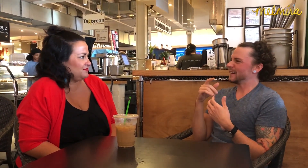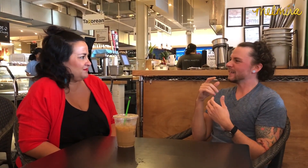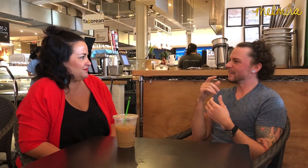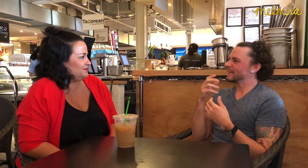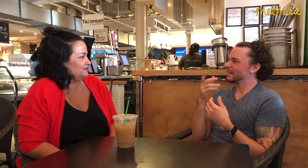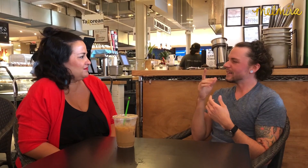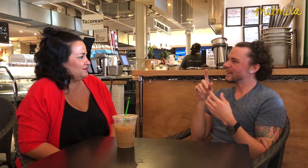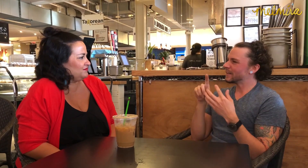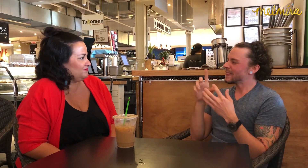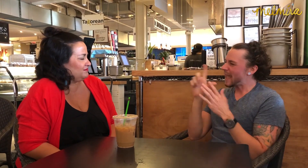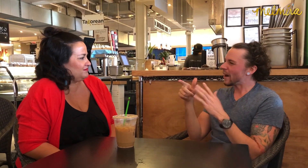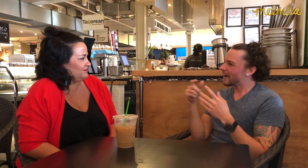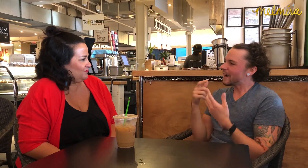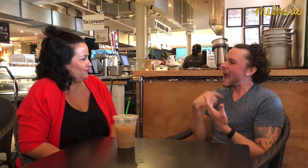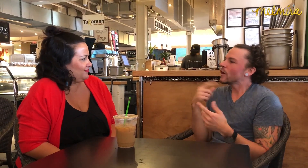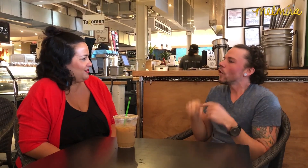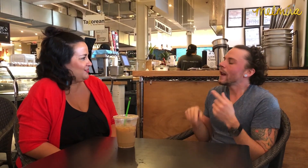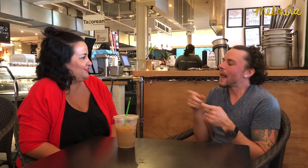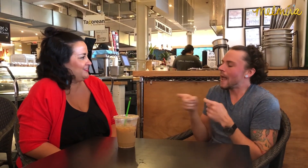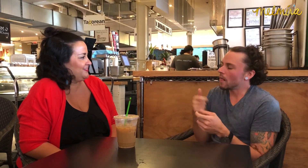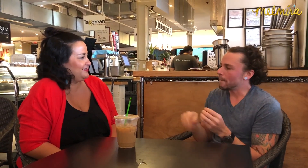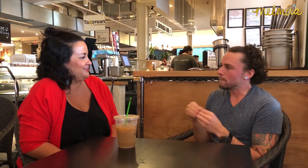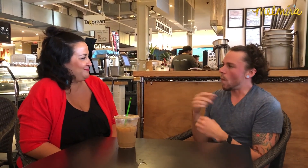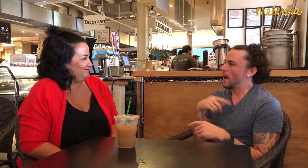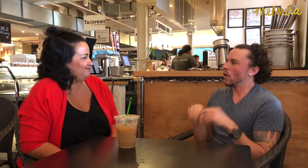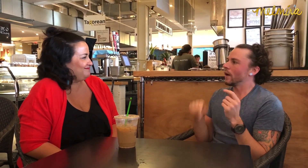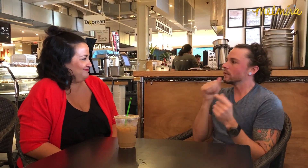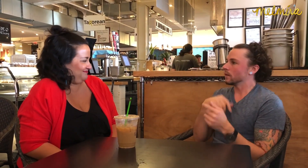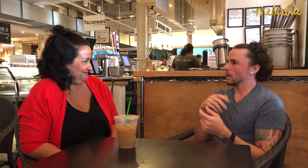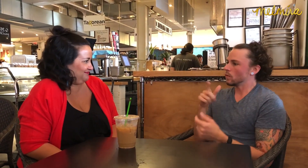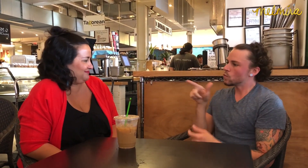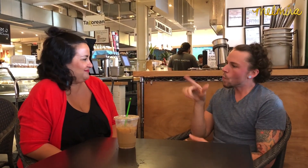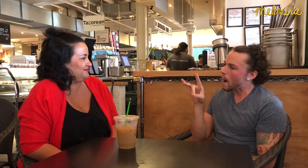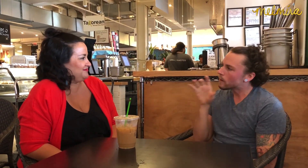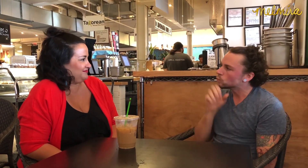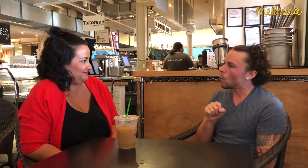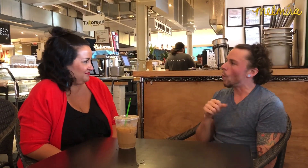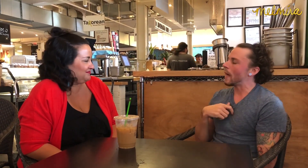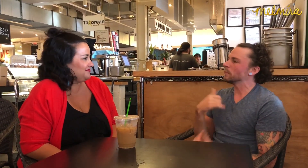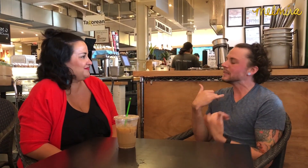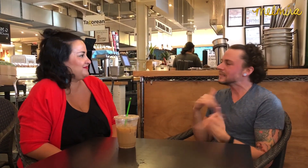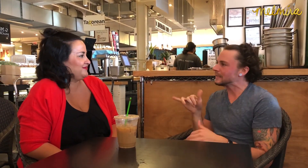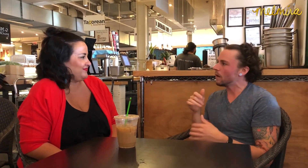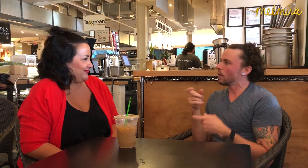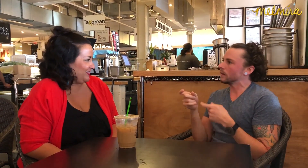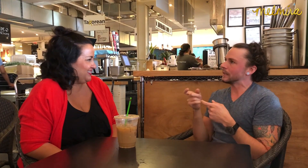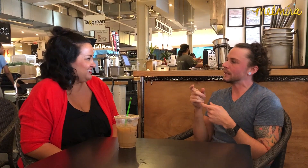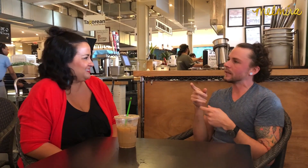Eventually, I couldn't handle it anymore. I'm 28 years old and I'm still dealing with